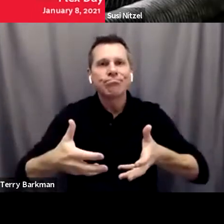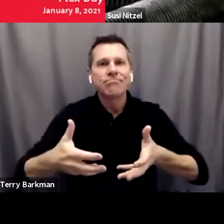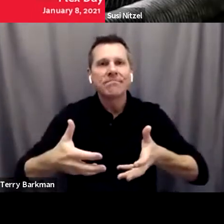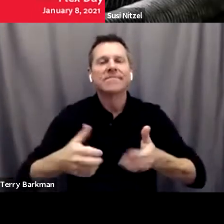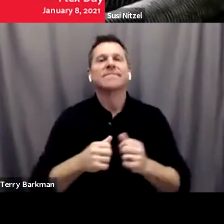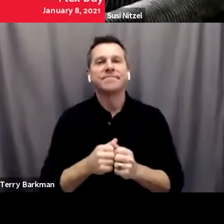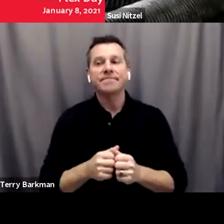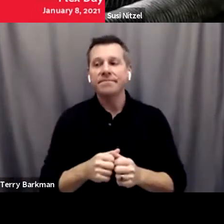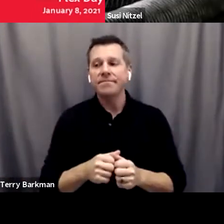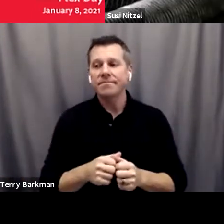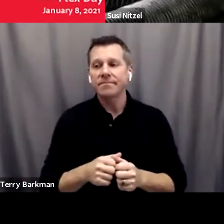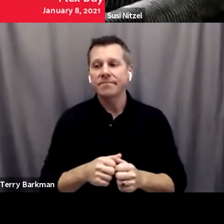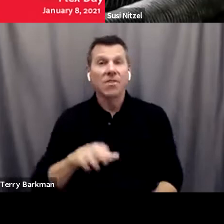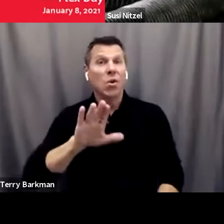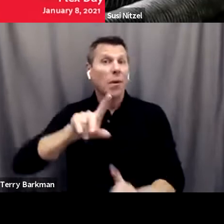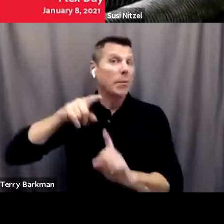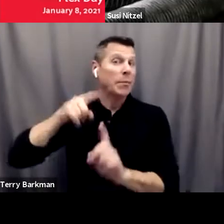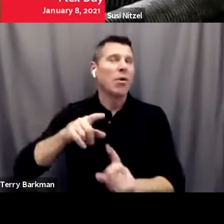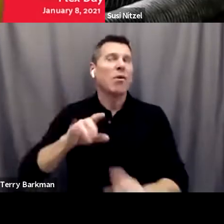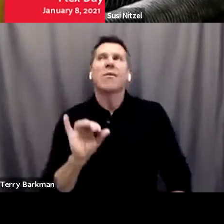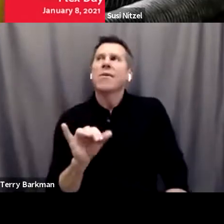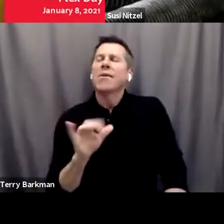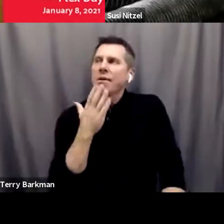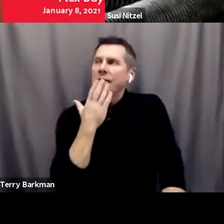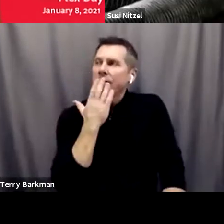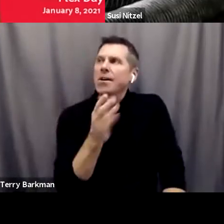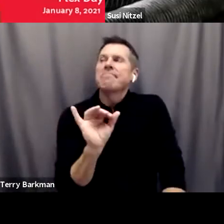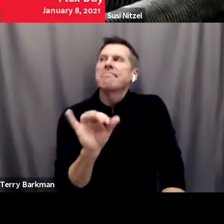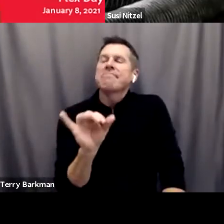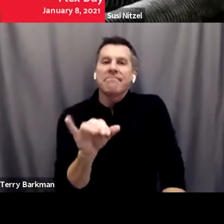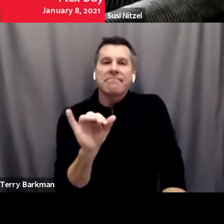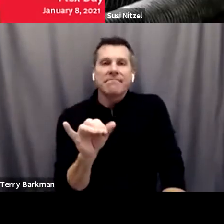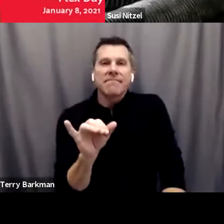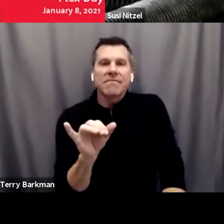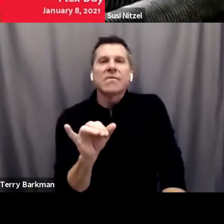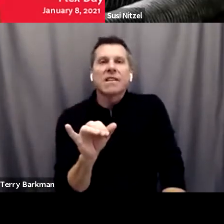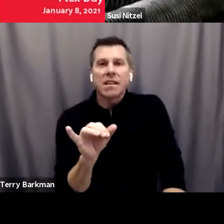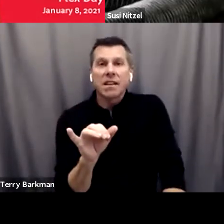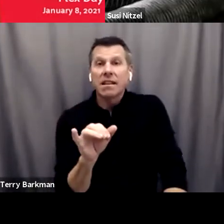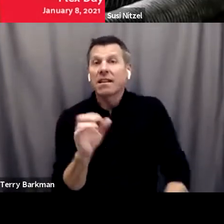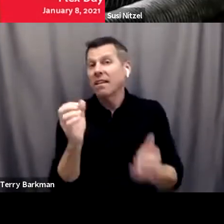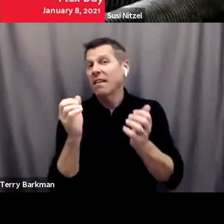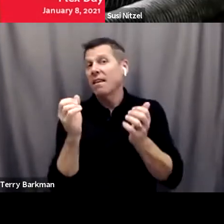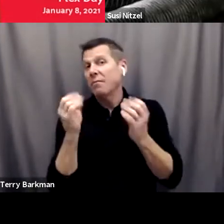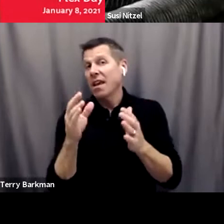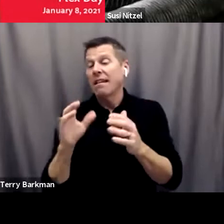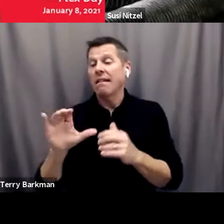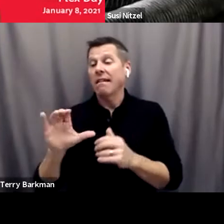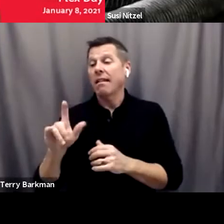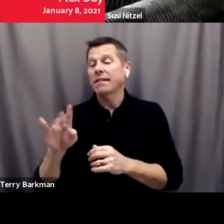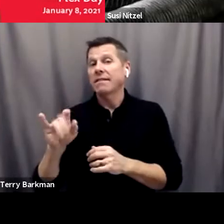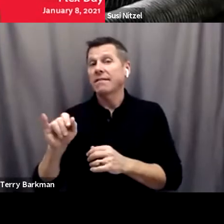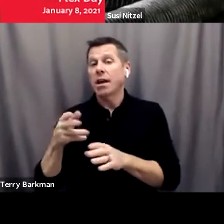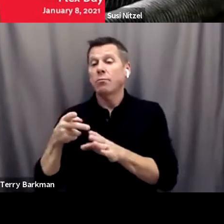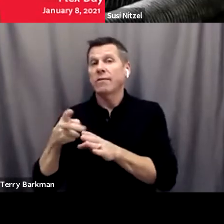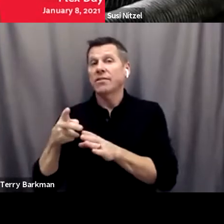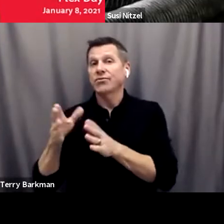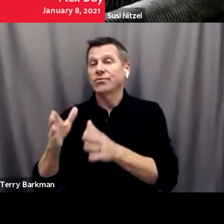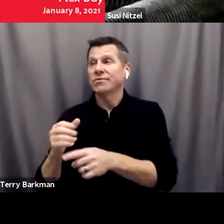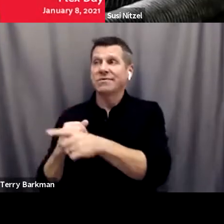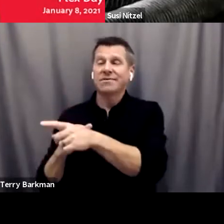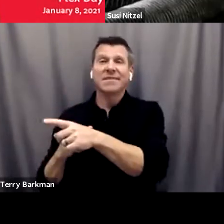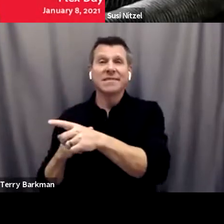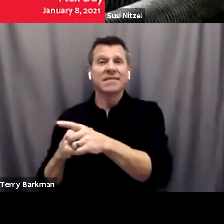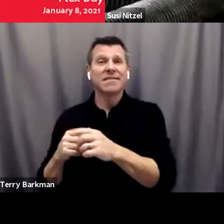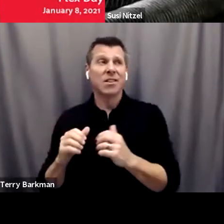think it's important to note that right, that oftentimes, the many classified professionals spend more time with students, then people in